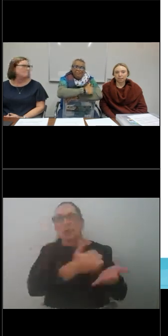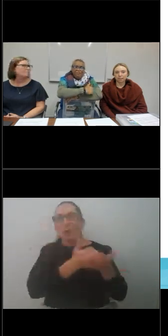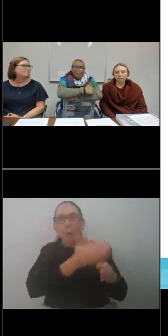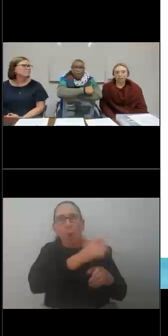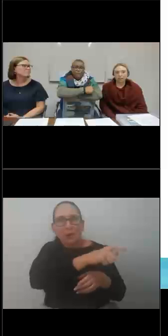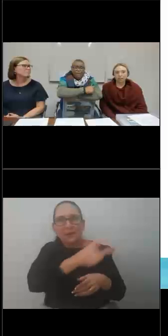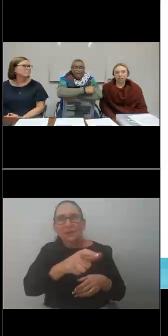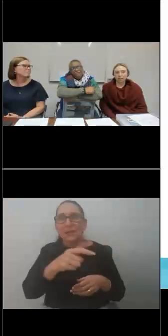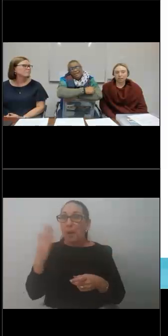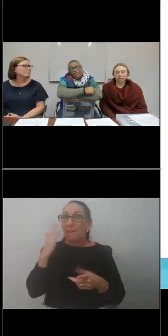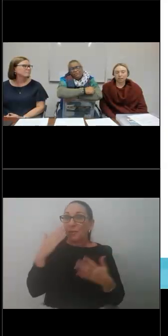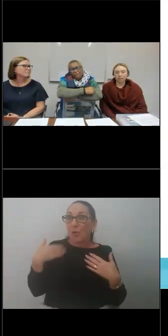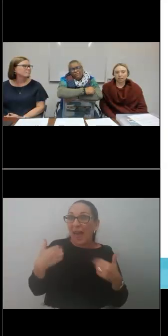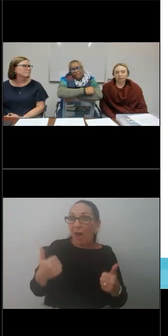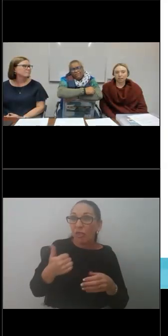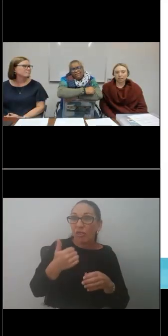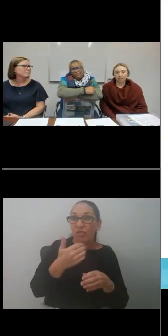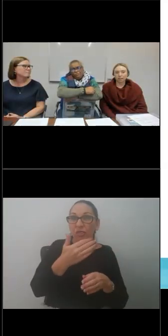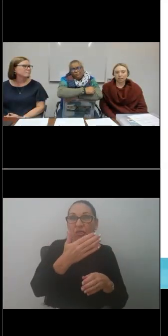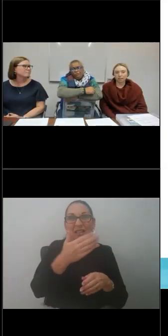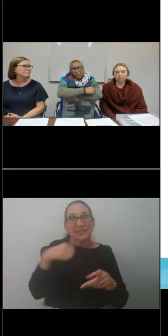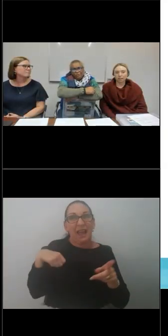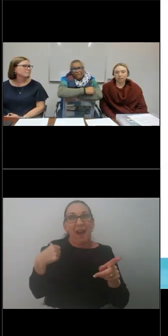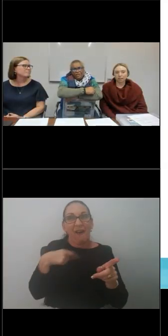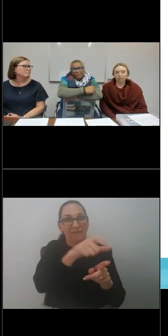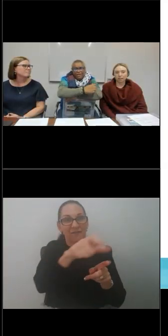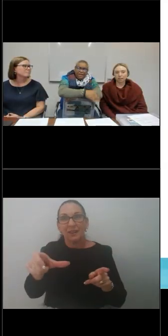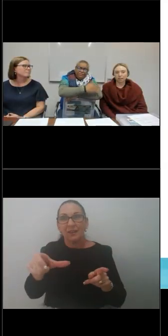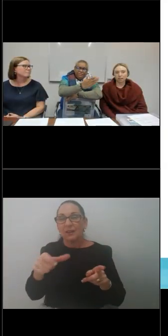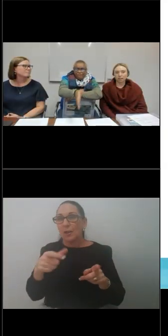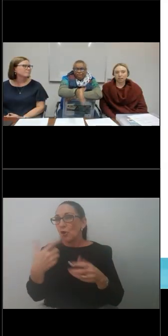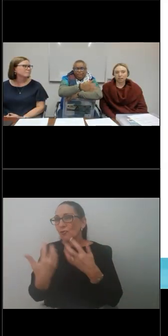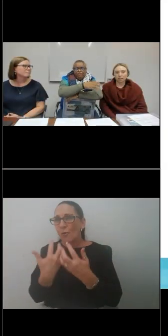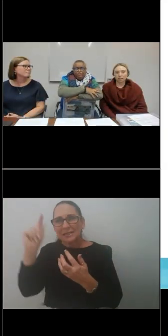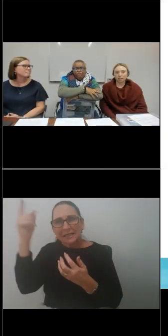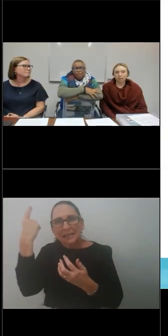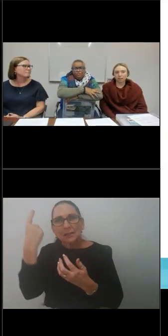the room I even had universities in the room for consultation and then they referred over cross to